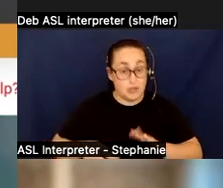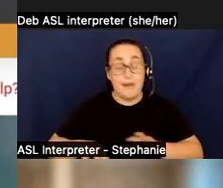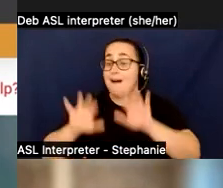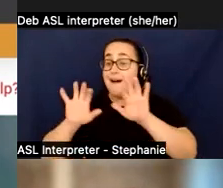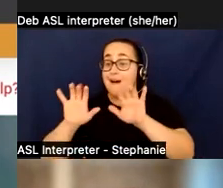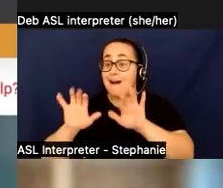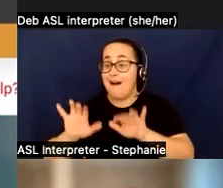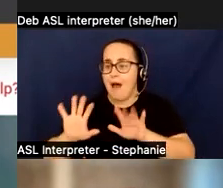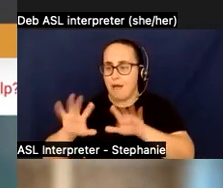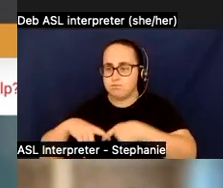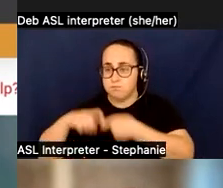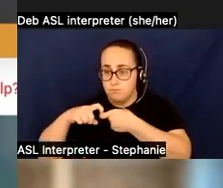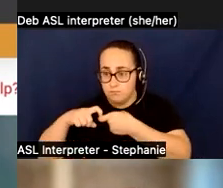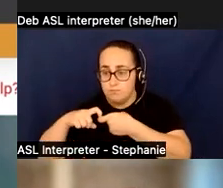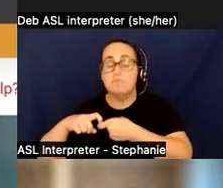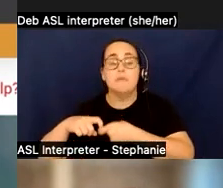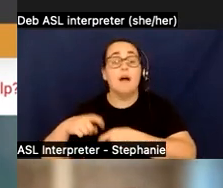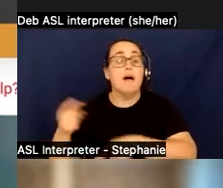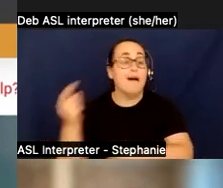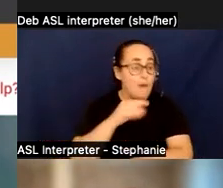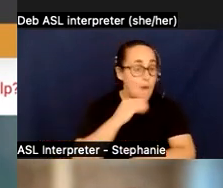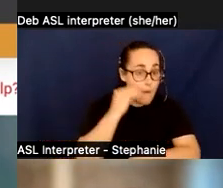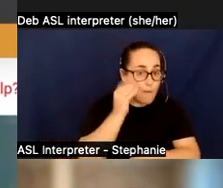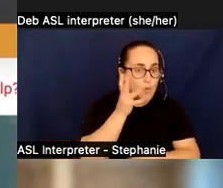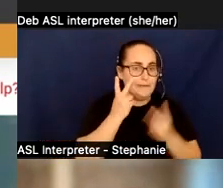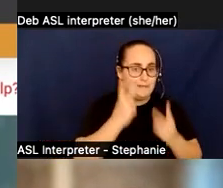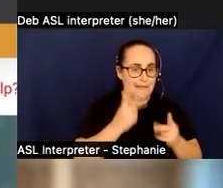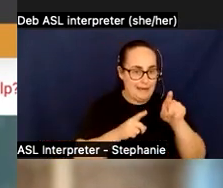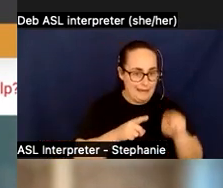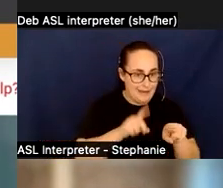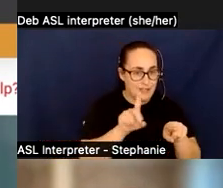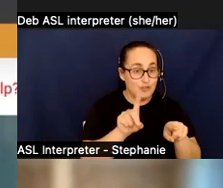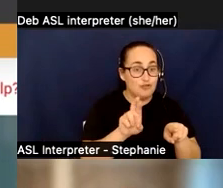you've started it. Once it's submitted, it will go under the submitted tab and